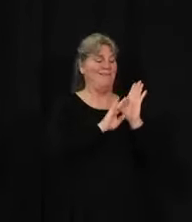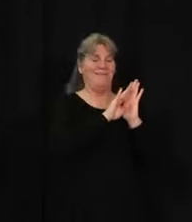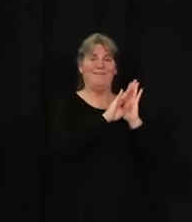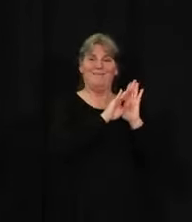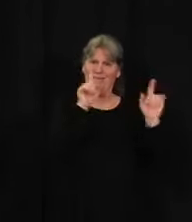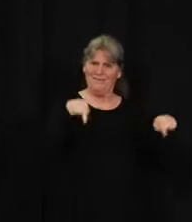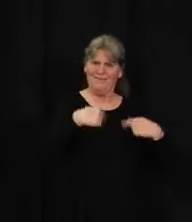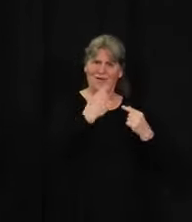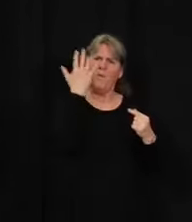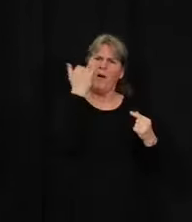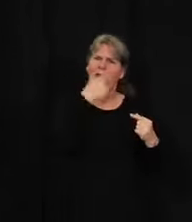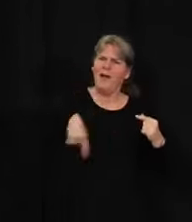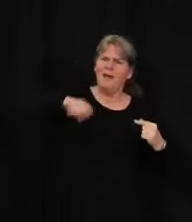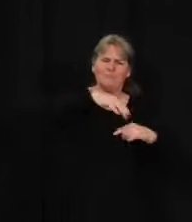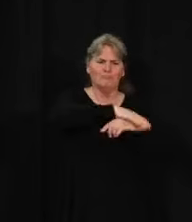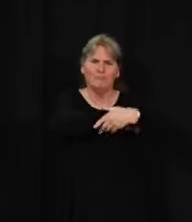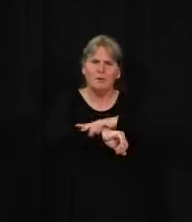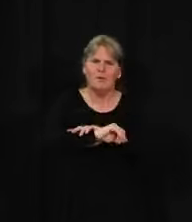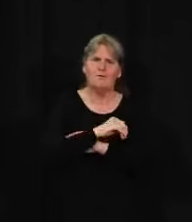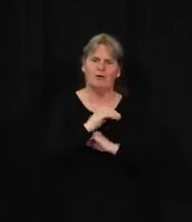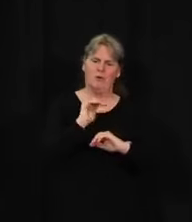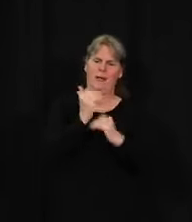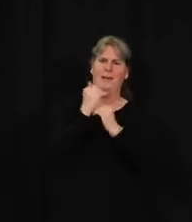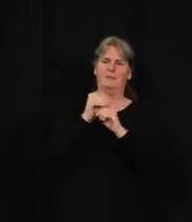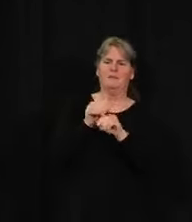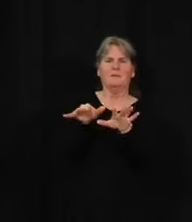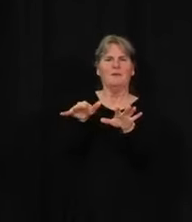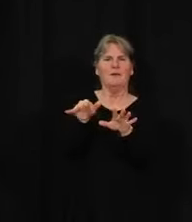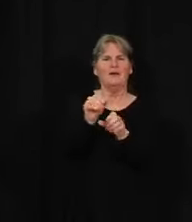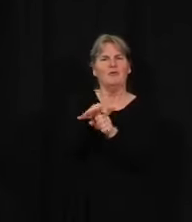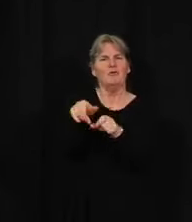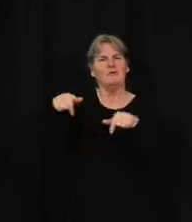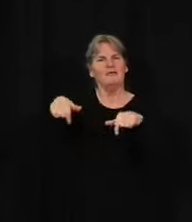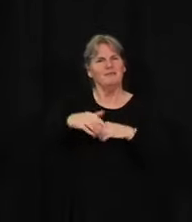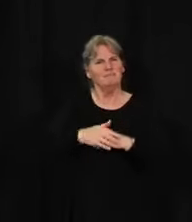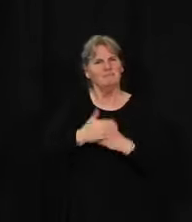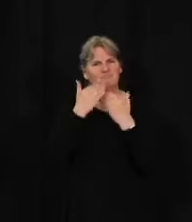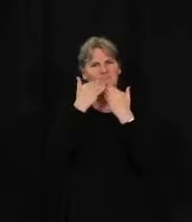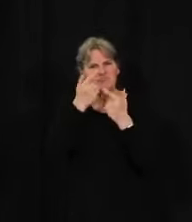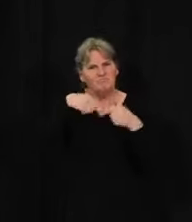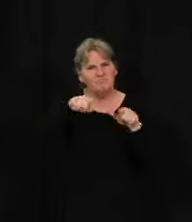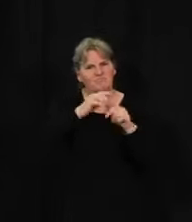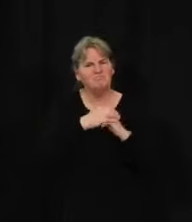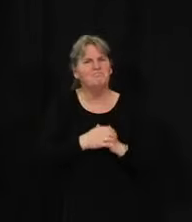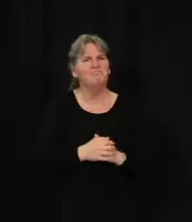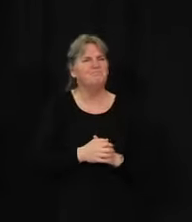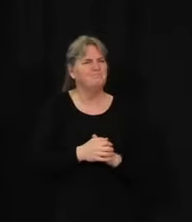because of all the work we have done to limit COVID's spread.